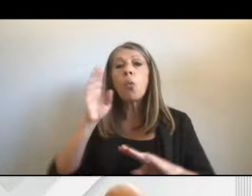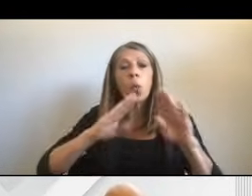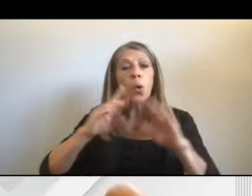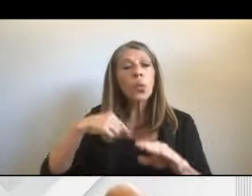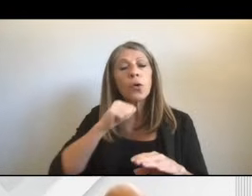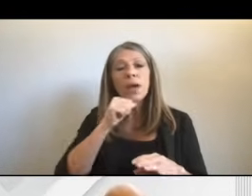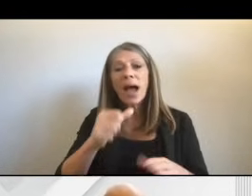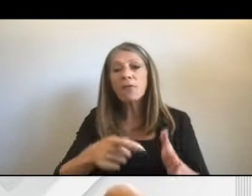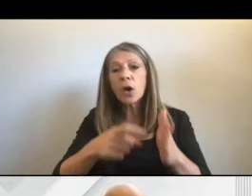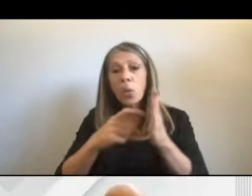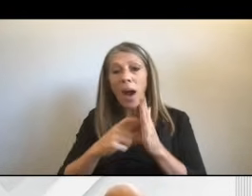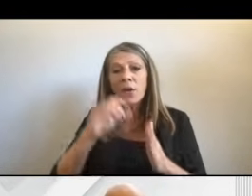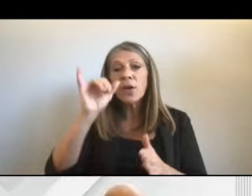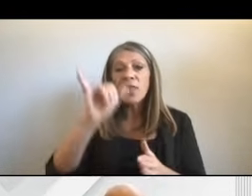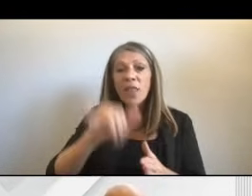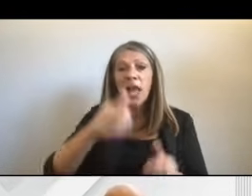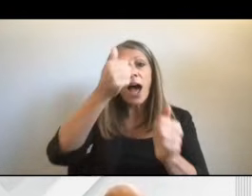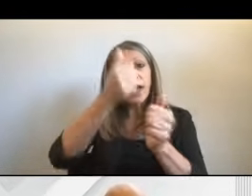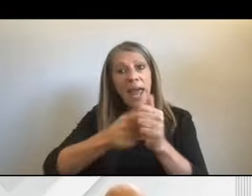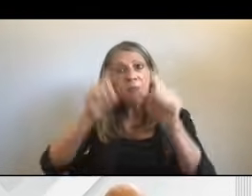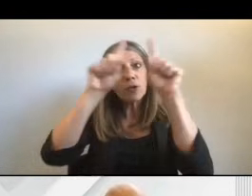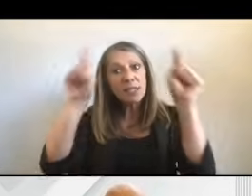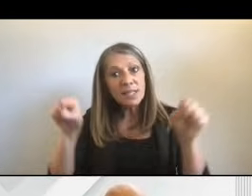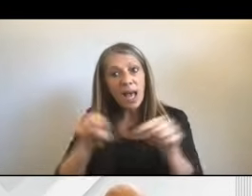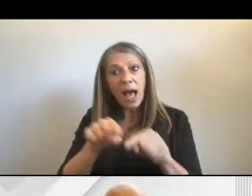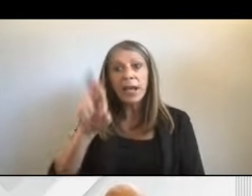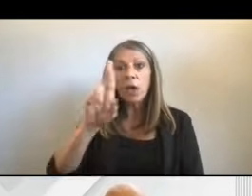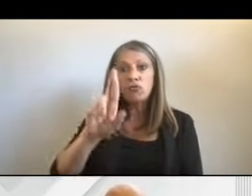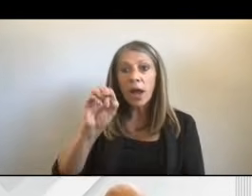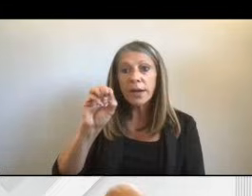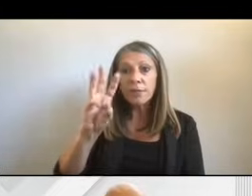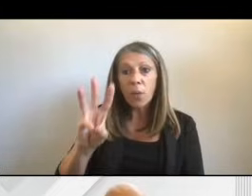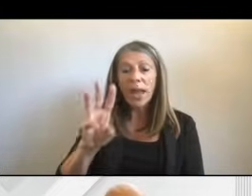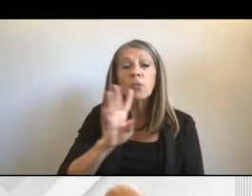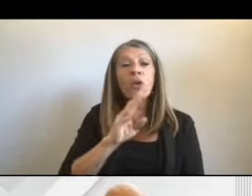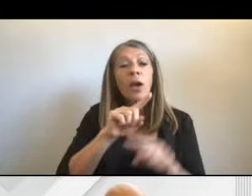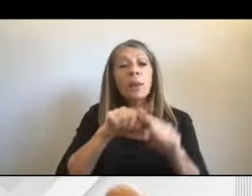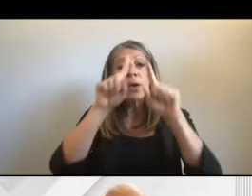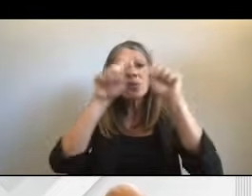requirements on every sign out in the right-of-way. We're talking about signs that have specifically been